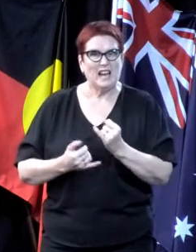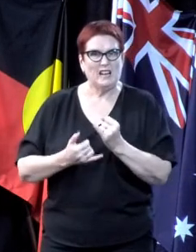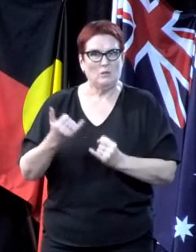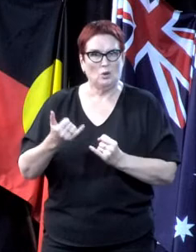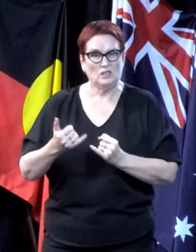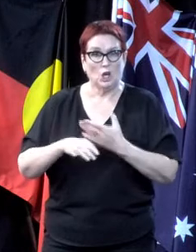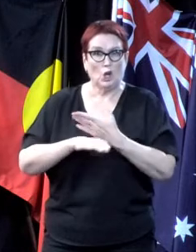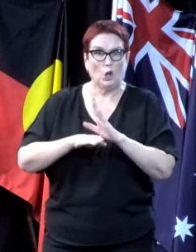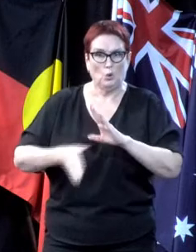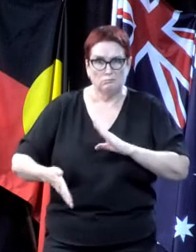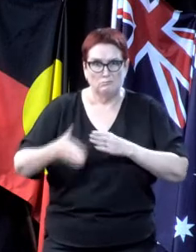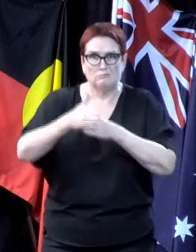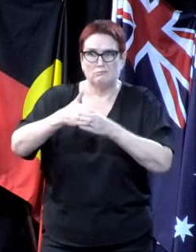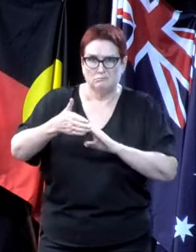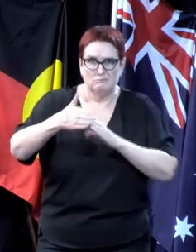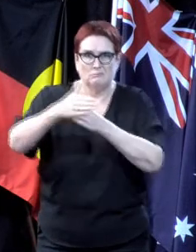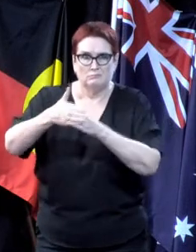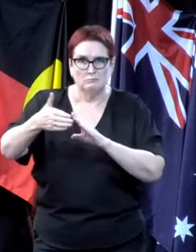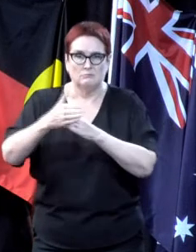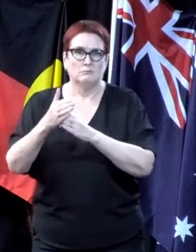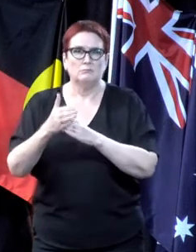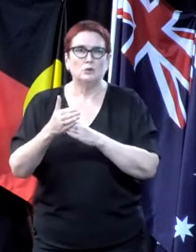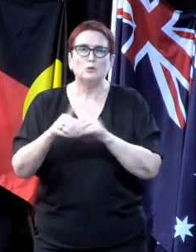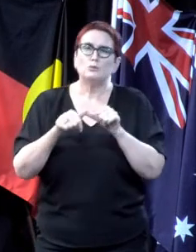of inclusive education at Ingham State High School.